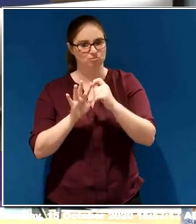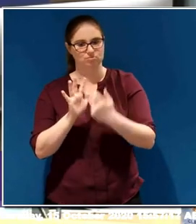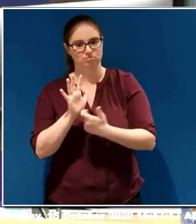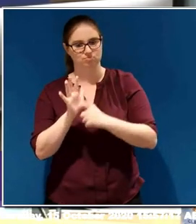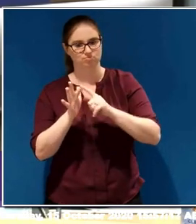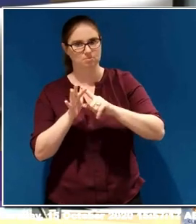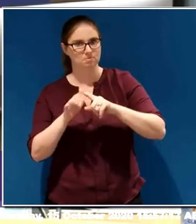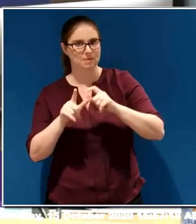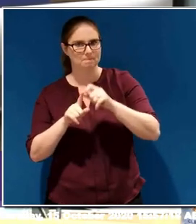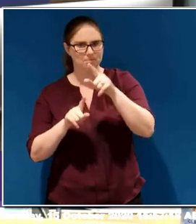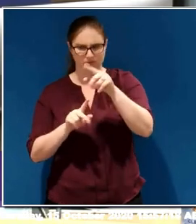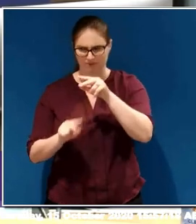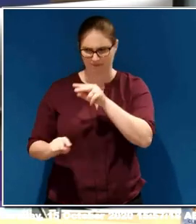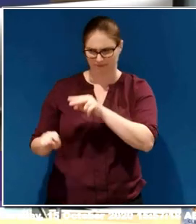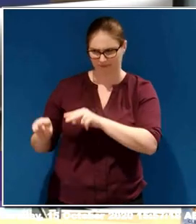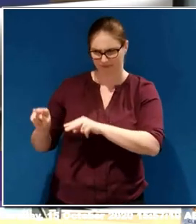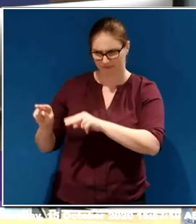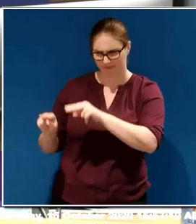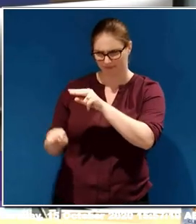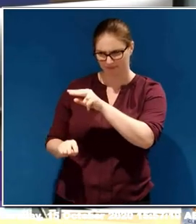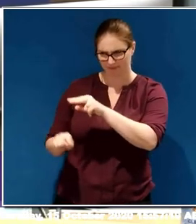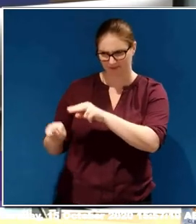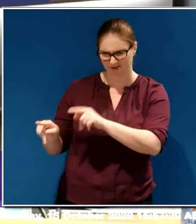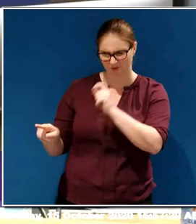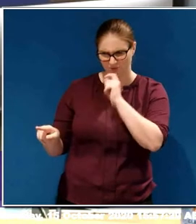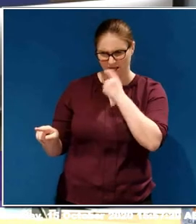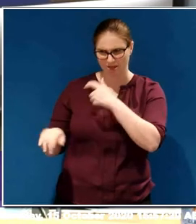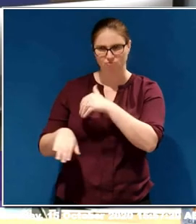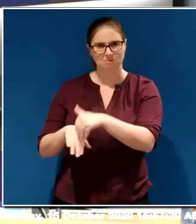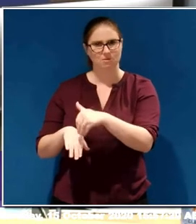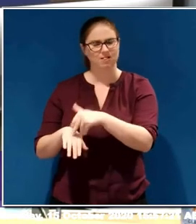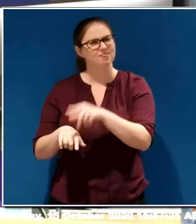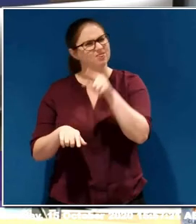trouble, and that's the kind of research, I guess, I'm talking about, much earlier